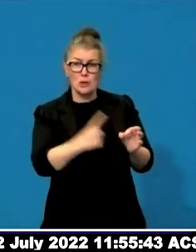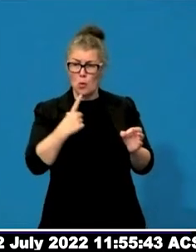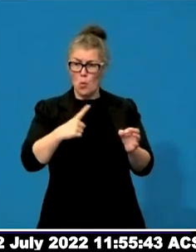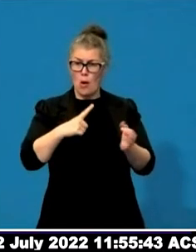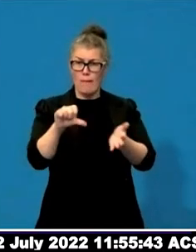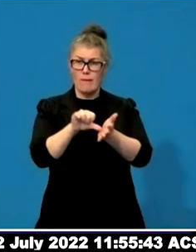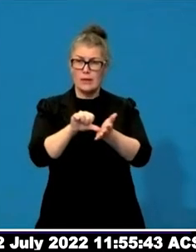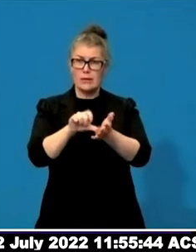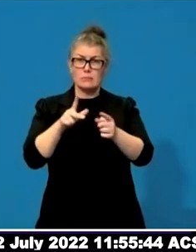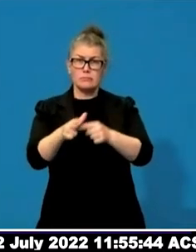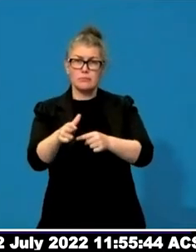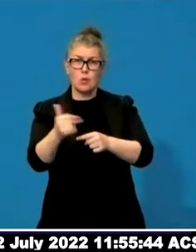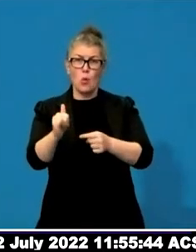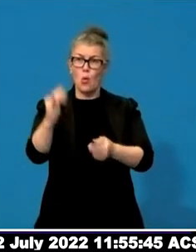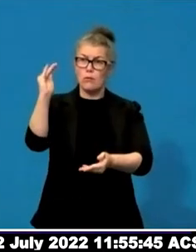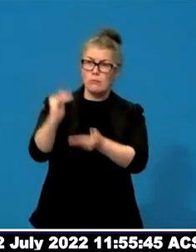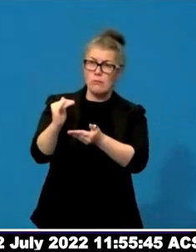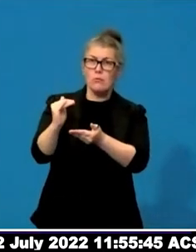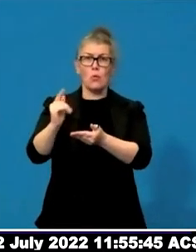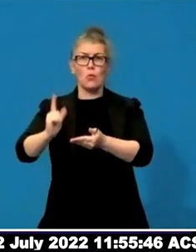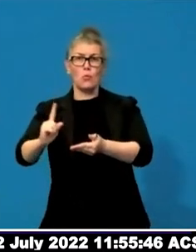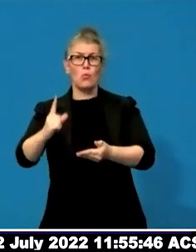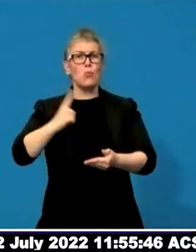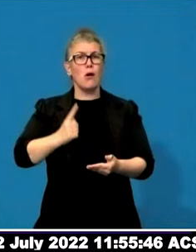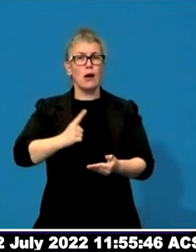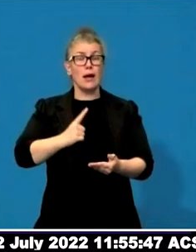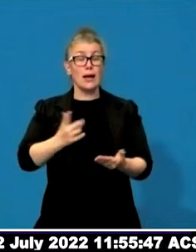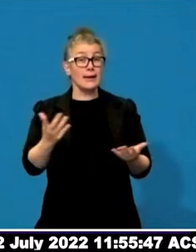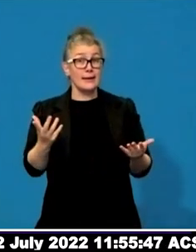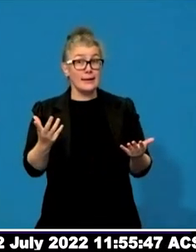We're funnelled into this review-appeals process,